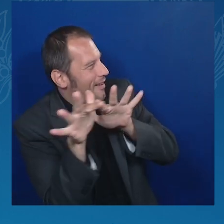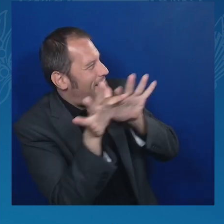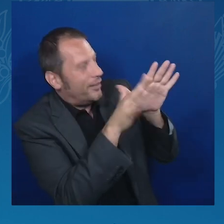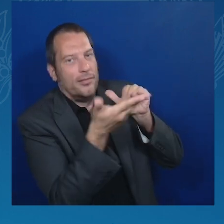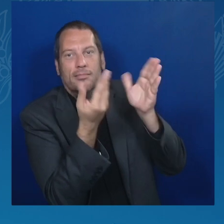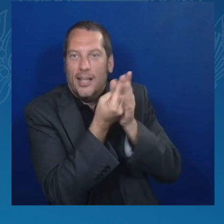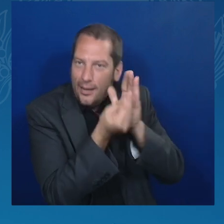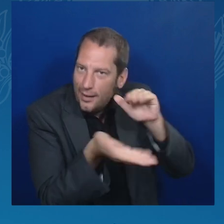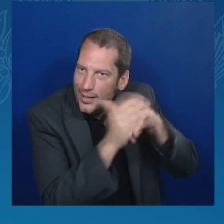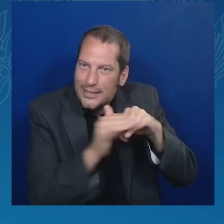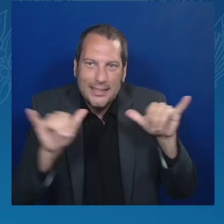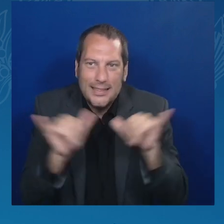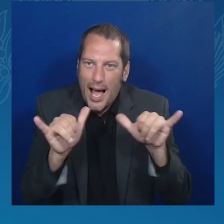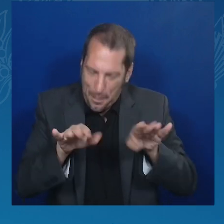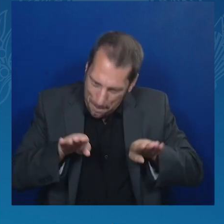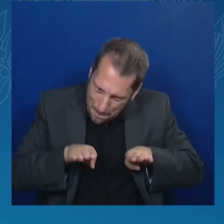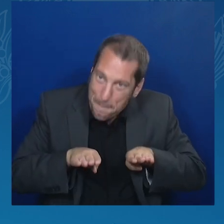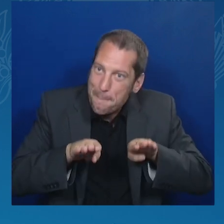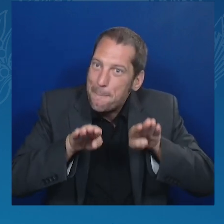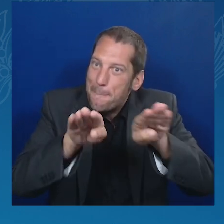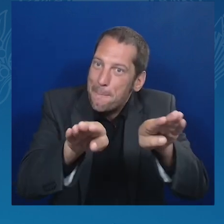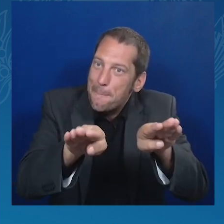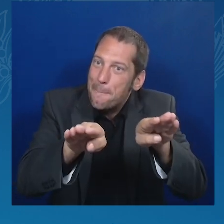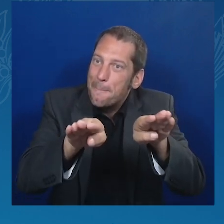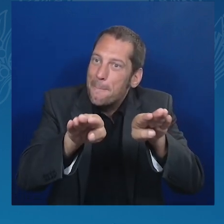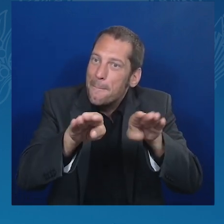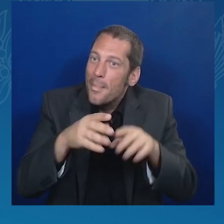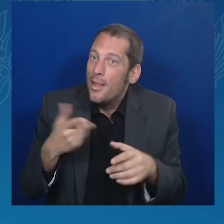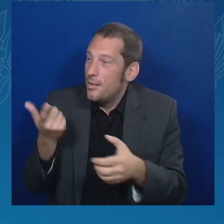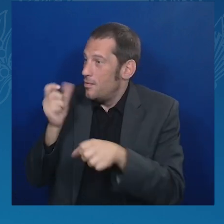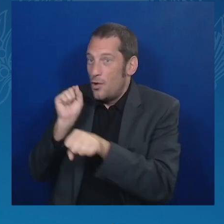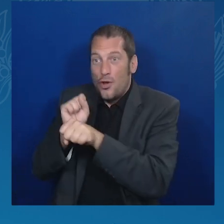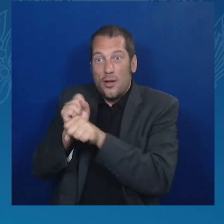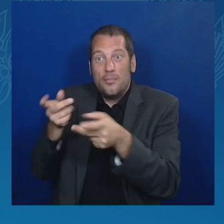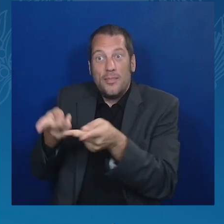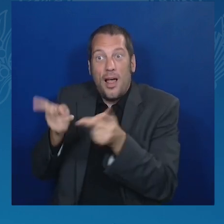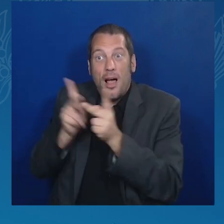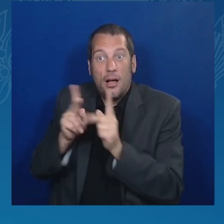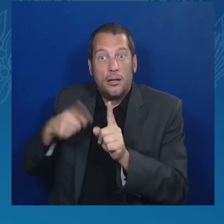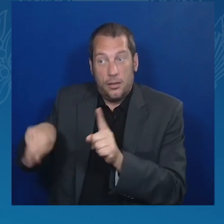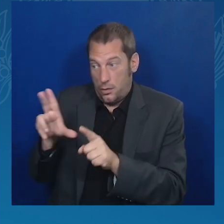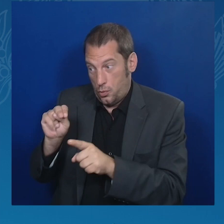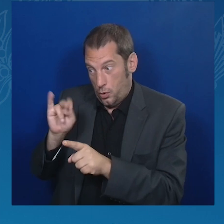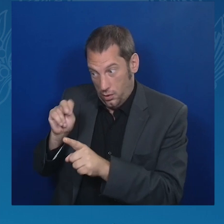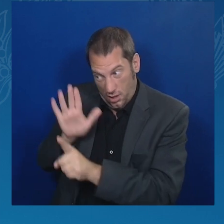When union workplaces are more safe, all workplaces are more safe.